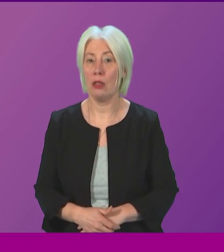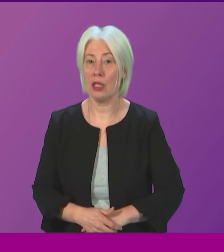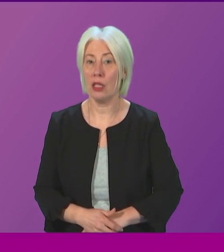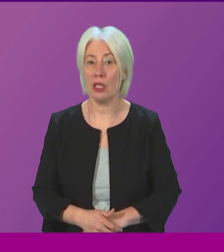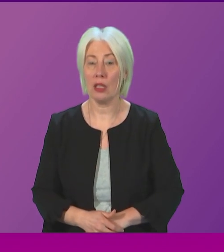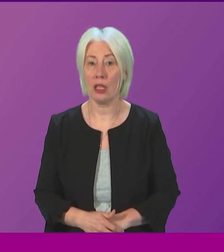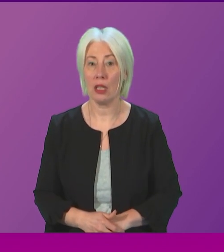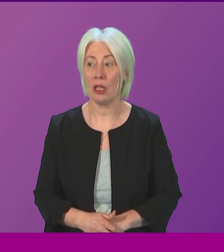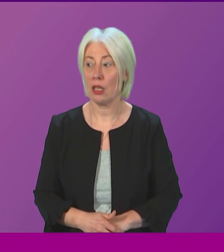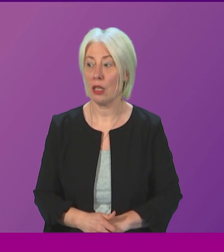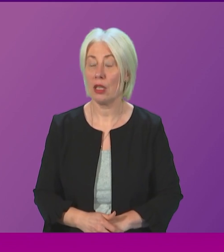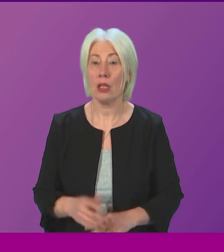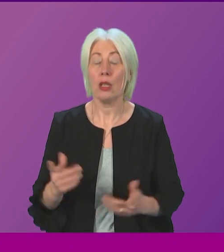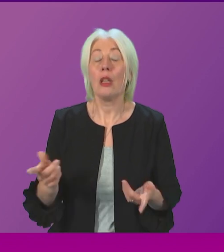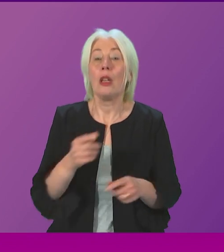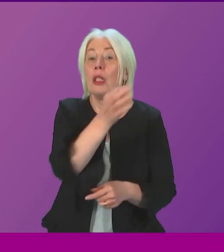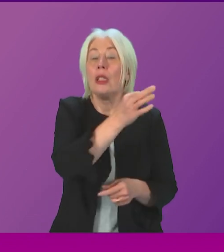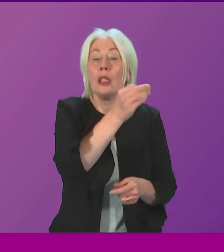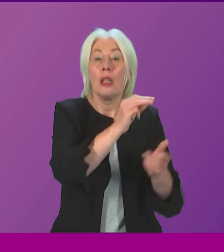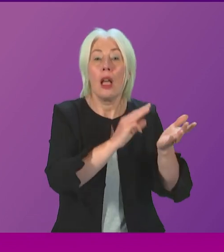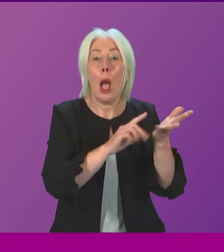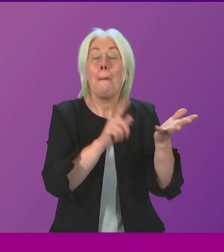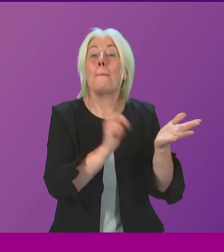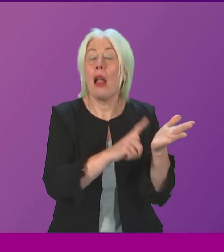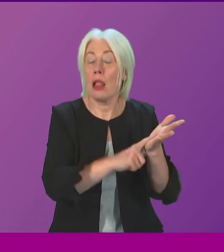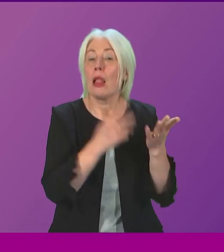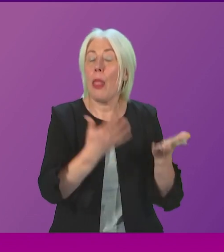The island of Mull is currently at the sharp end of Scotland’s ferry crisis, with many